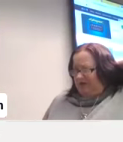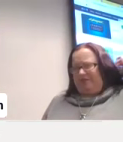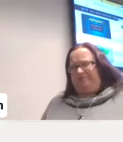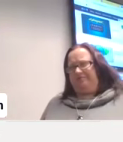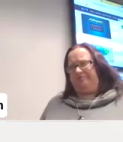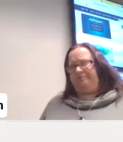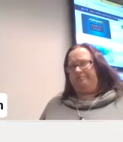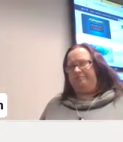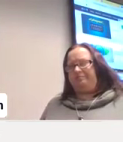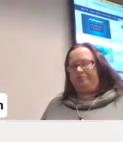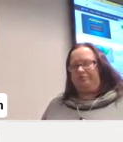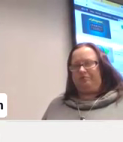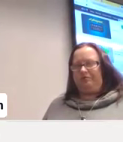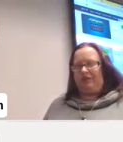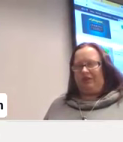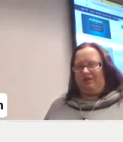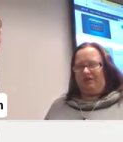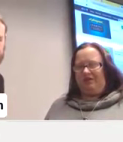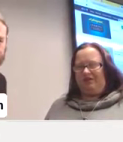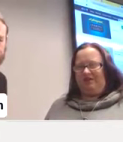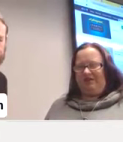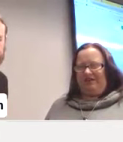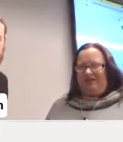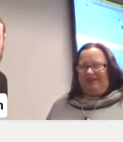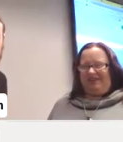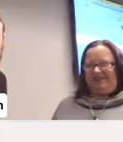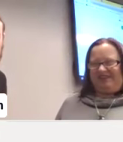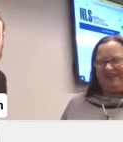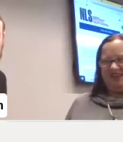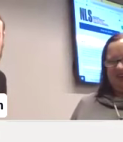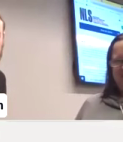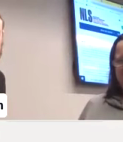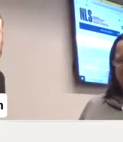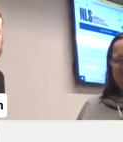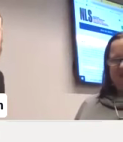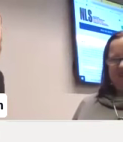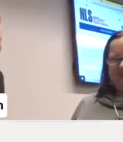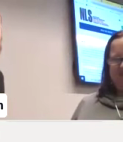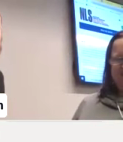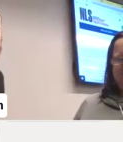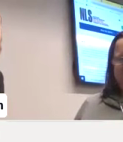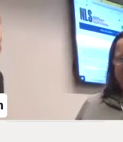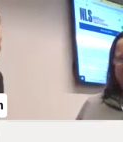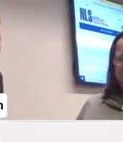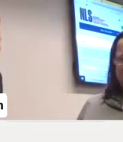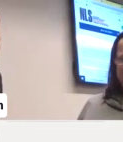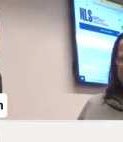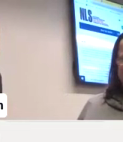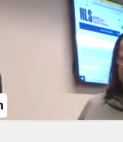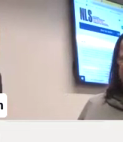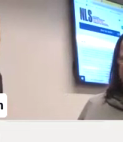Some games in board game geek do magnify well. So it depends on what your needs are.